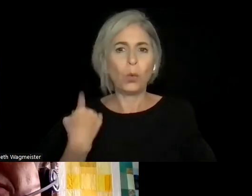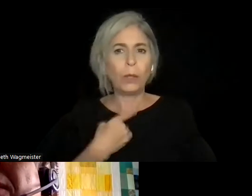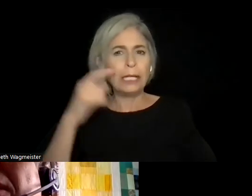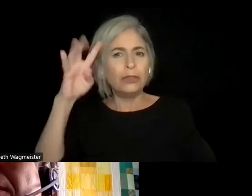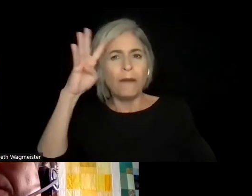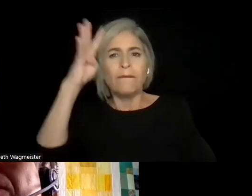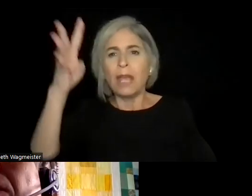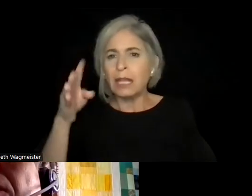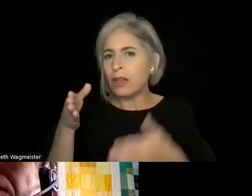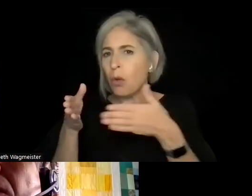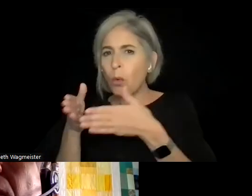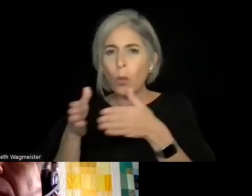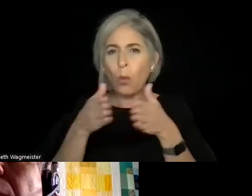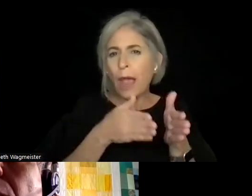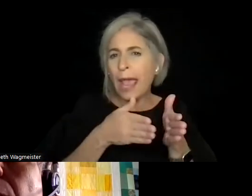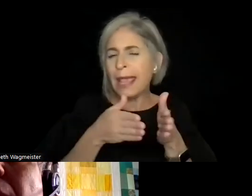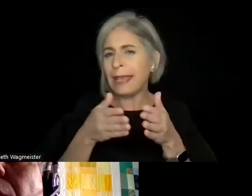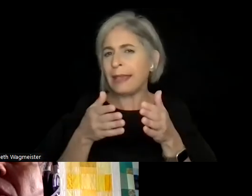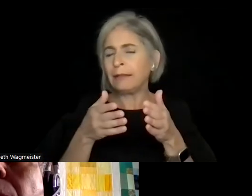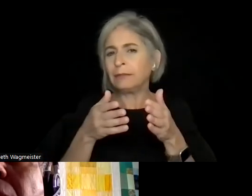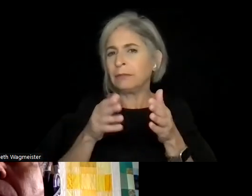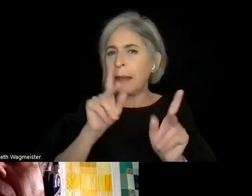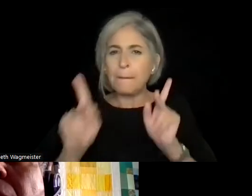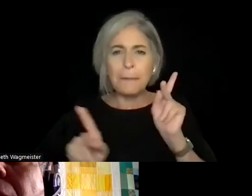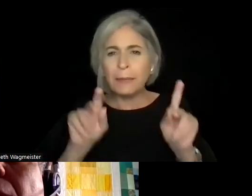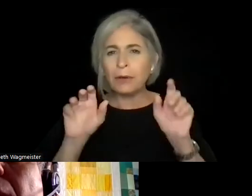for example, who has a vision impairment or we have had to